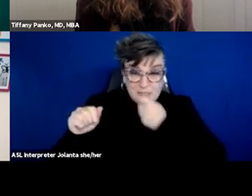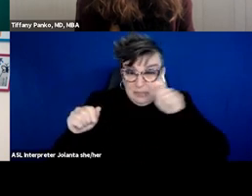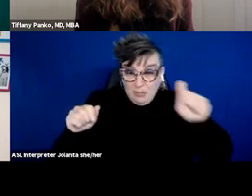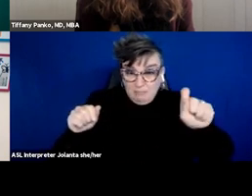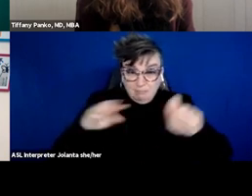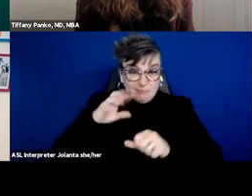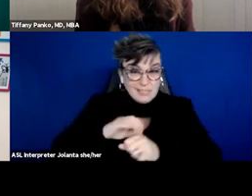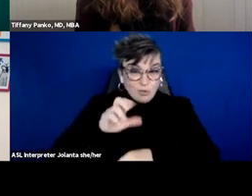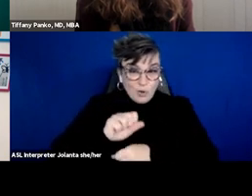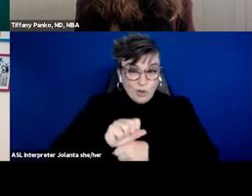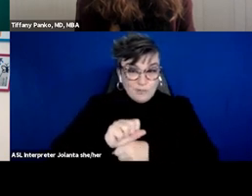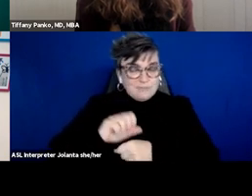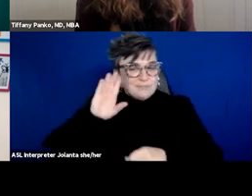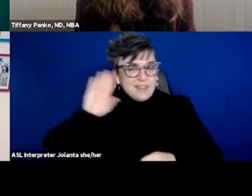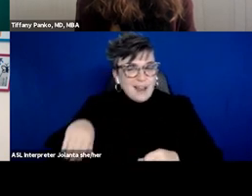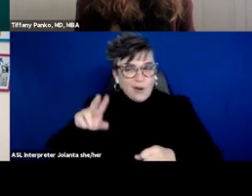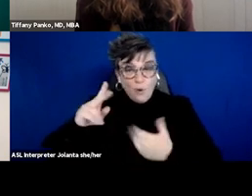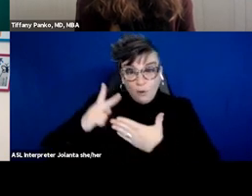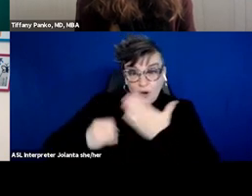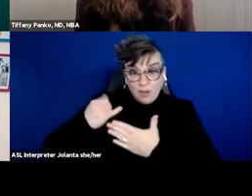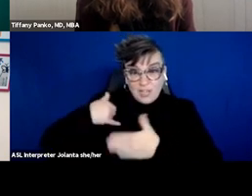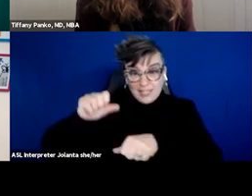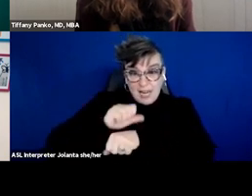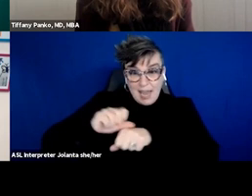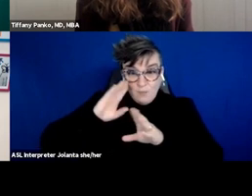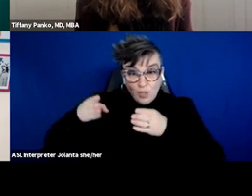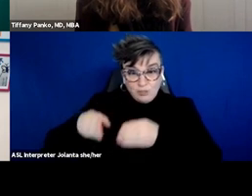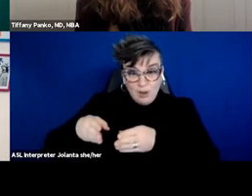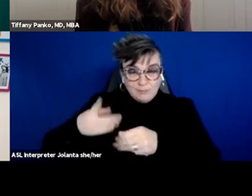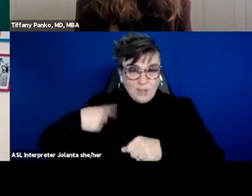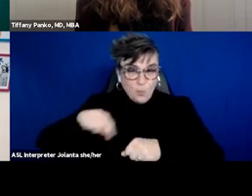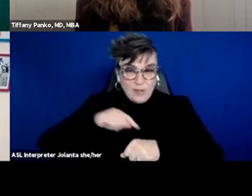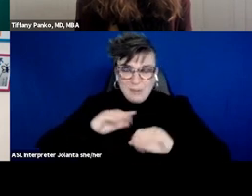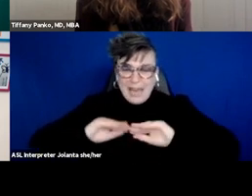work. And I know that on project I’ve worked on, we have been explicit about that, and